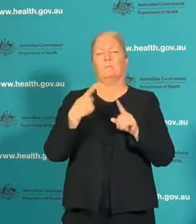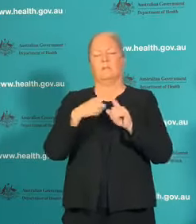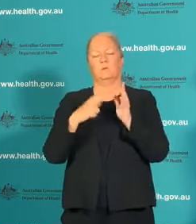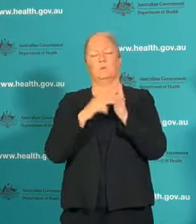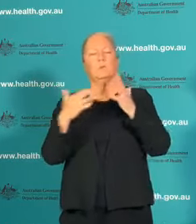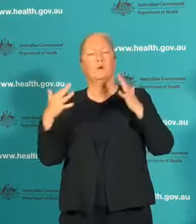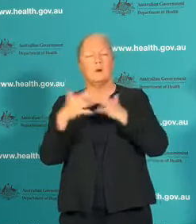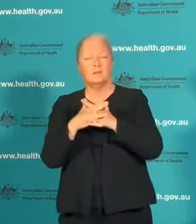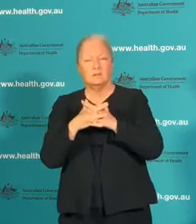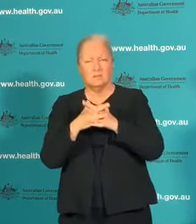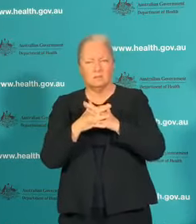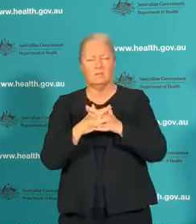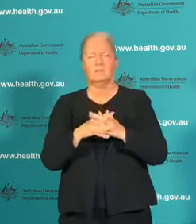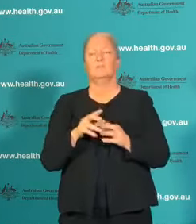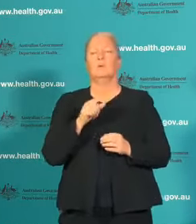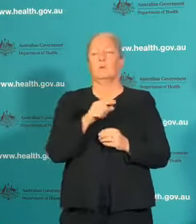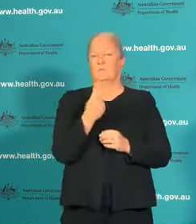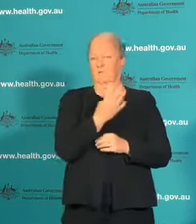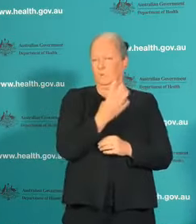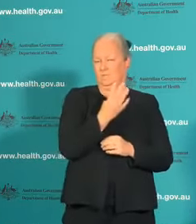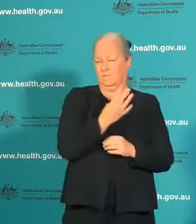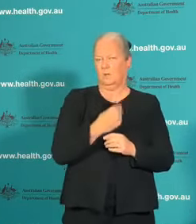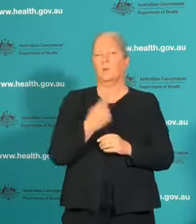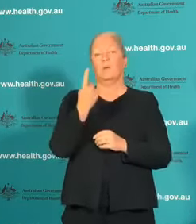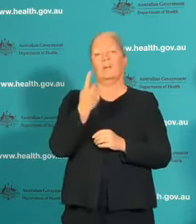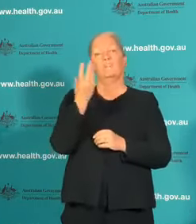Wales, one of those cases was overseas acquired